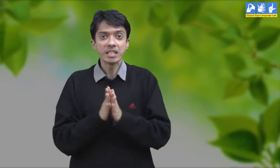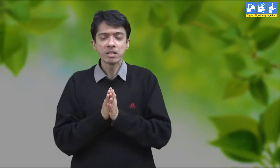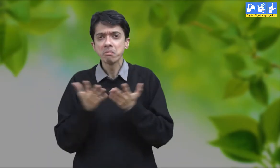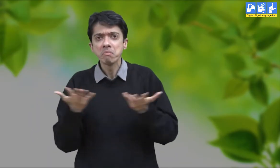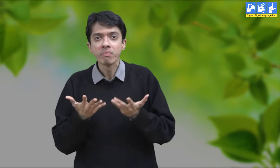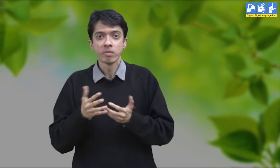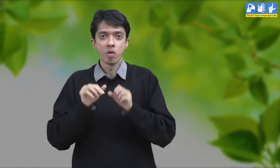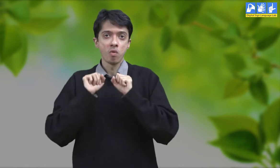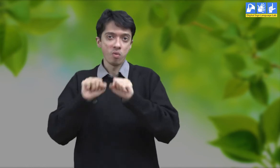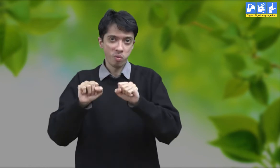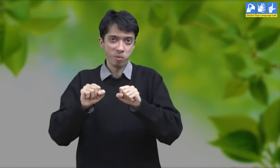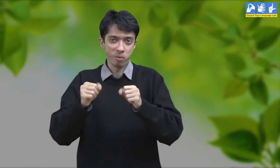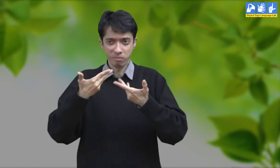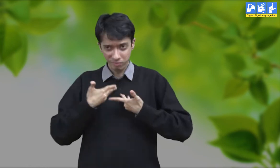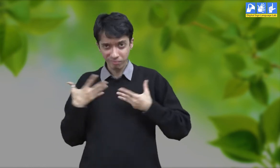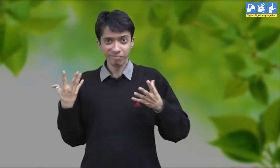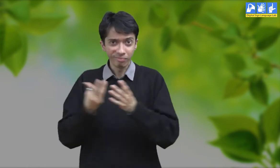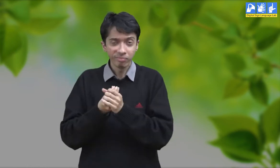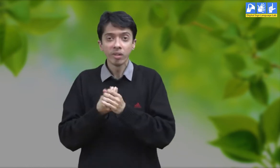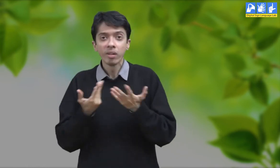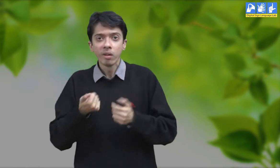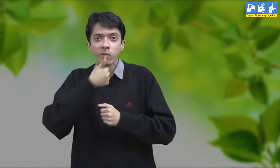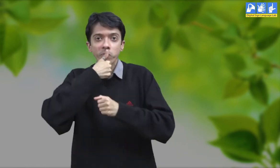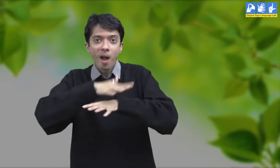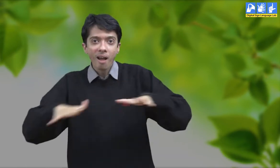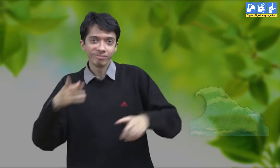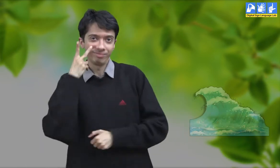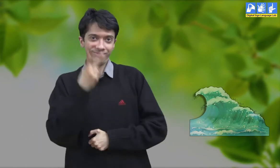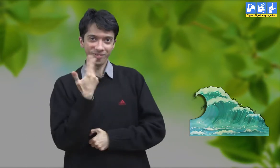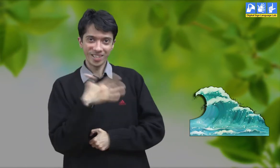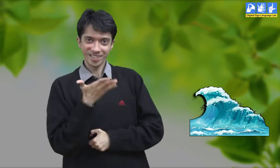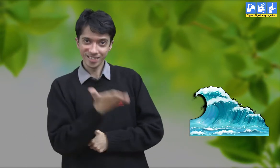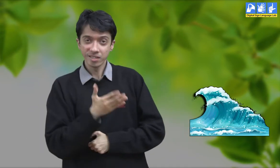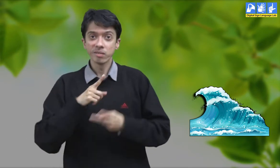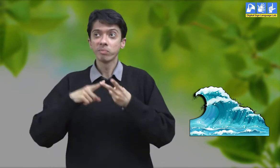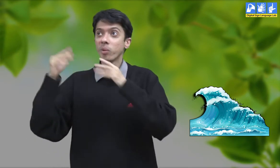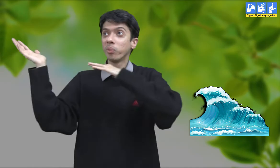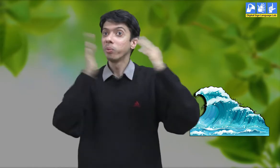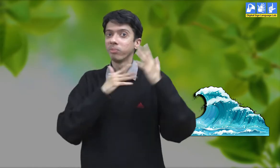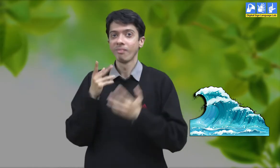We all have seen and have experience of using that. We shall be looking at our natural resources.